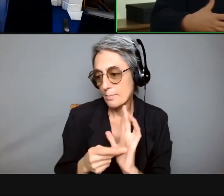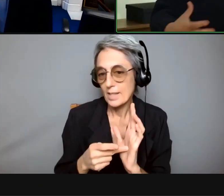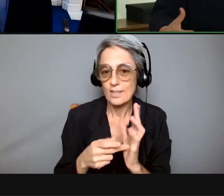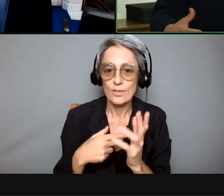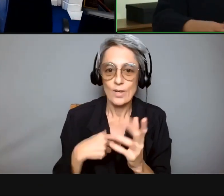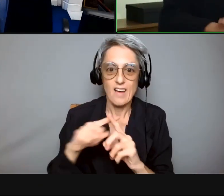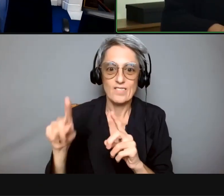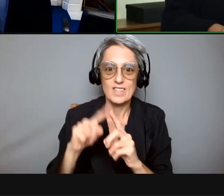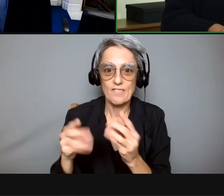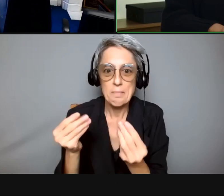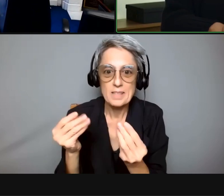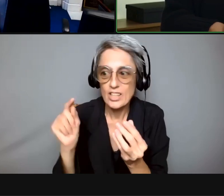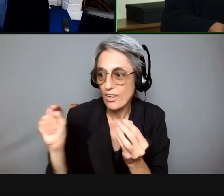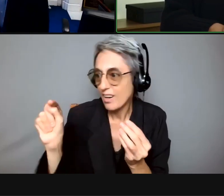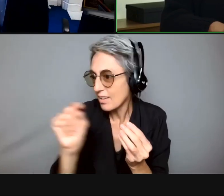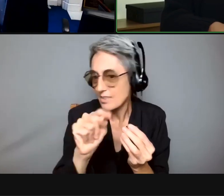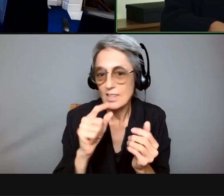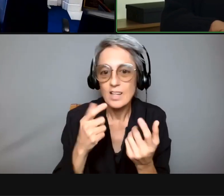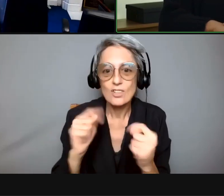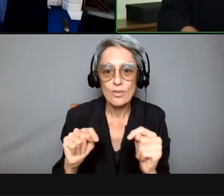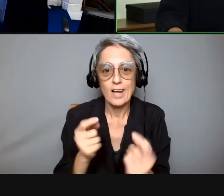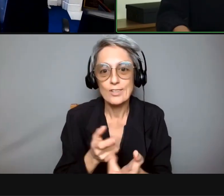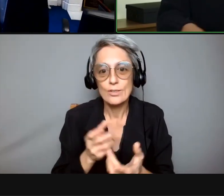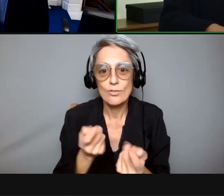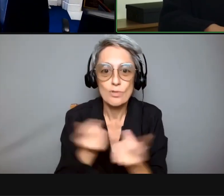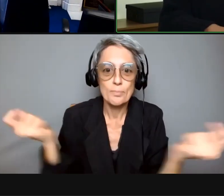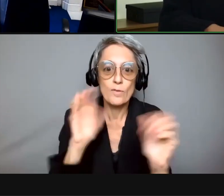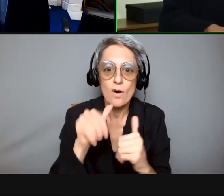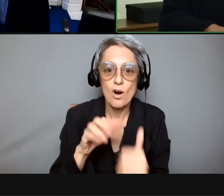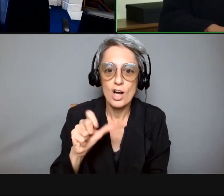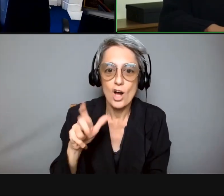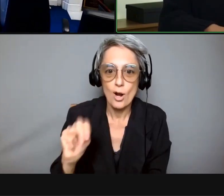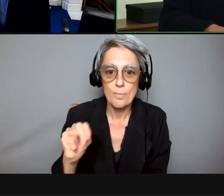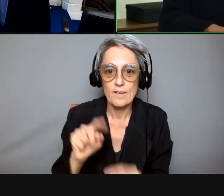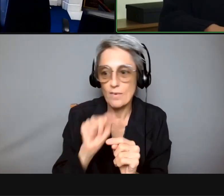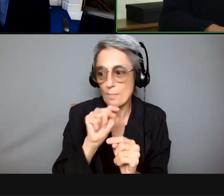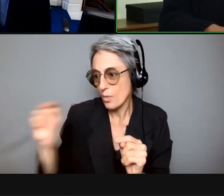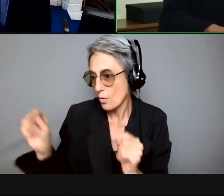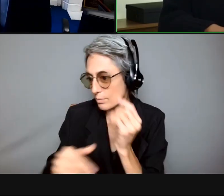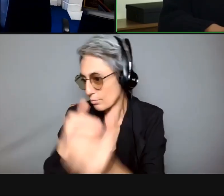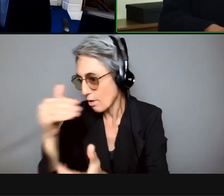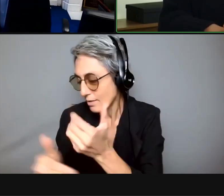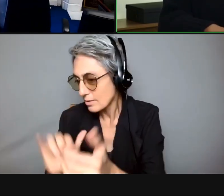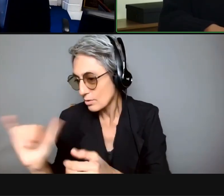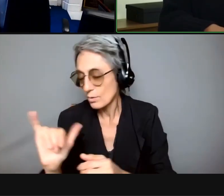and you're trying to decarbonize those. So the possibilities are endless. And I think that's my last lesson,